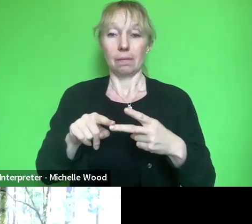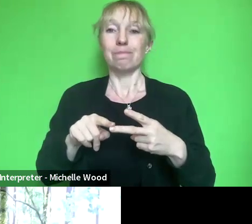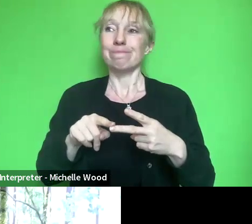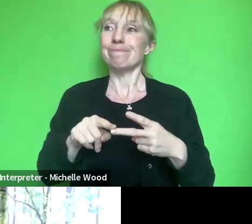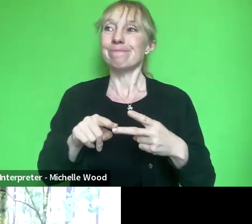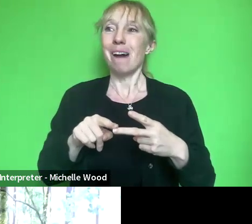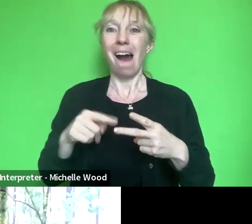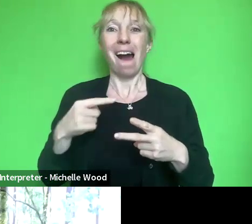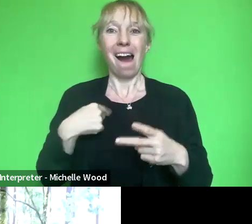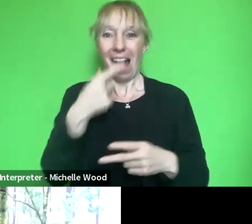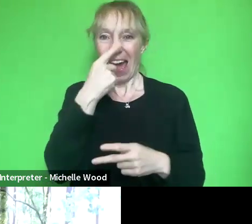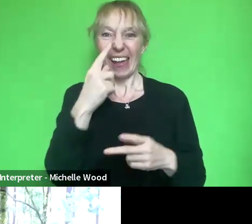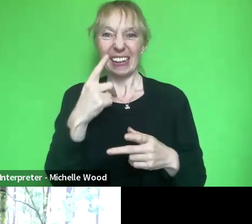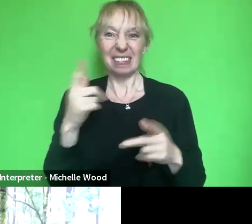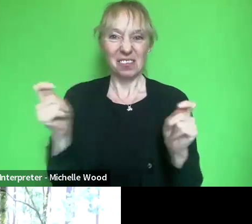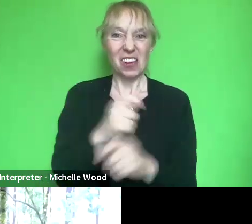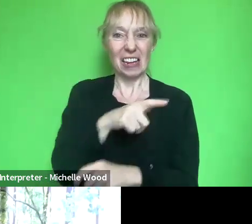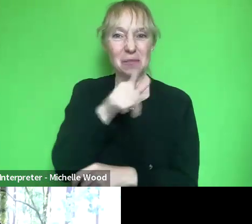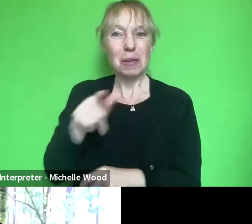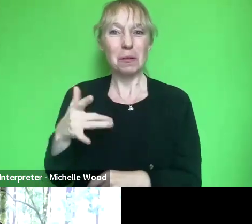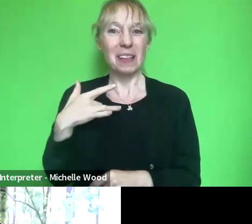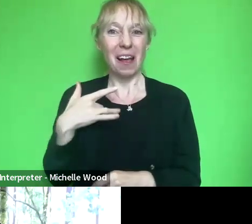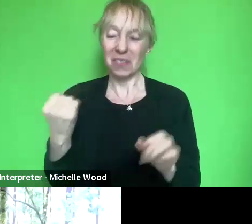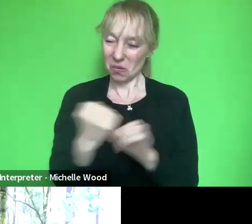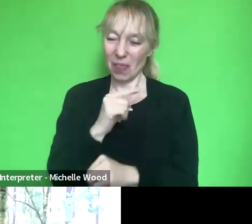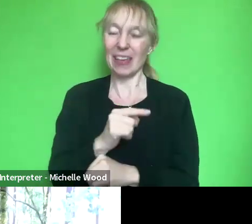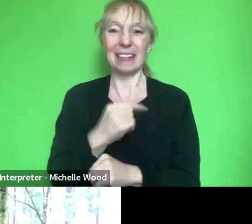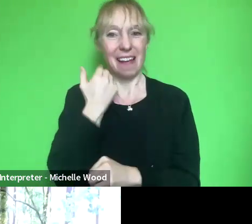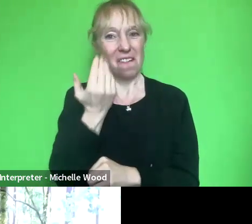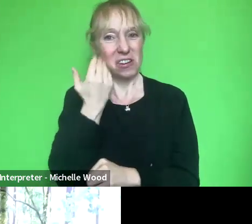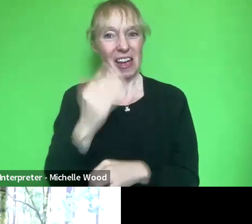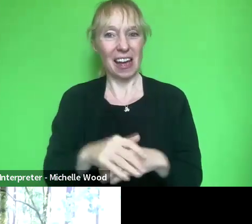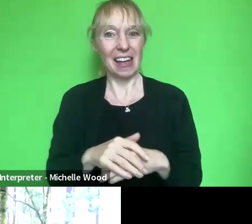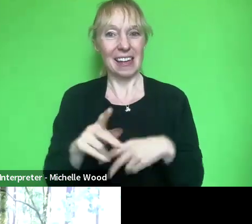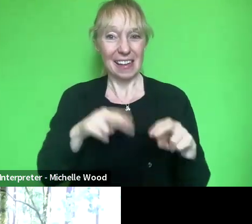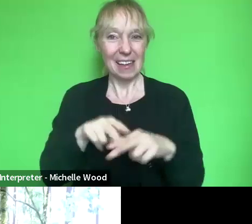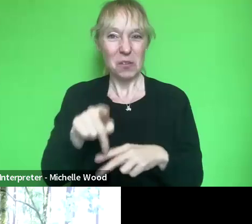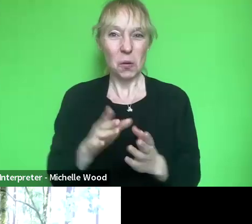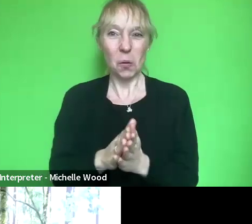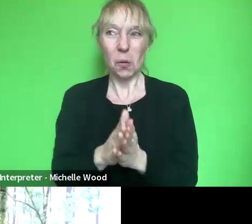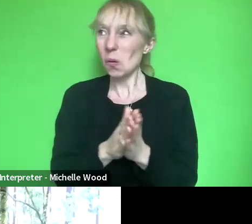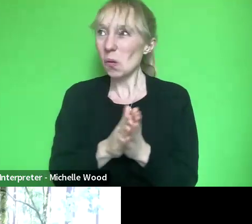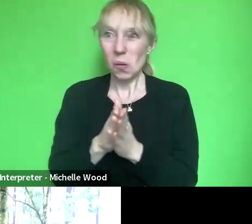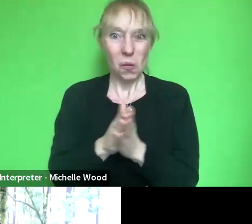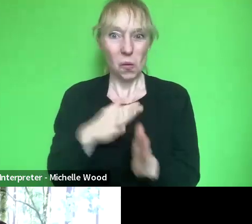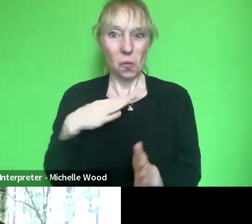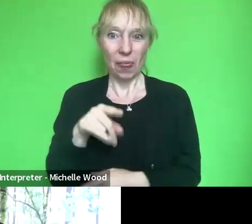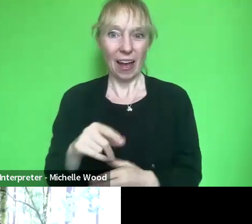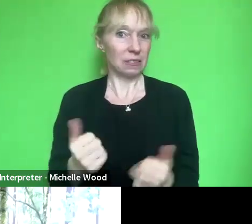every single day of my life doing this. So, if that's something that you're really passionate about, this is absolutely the right